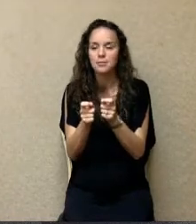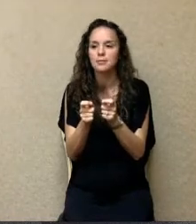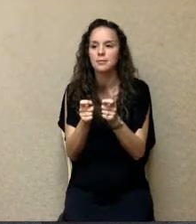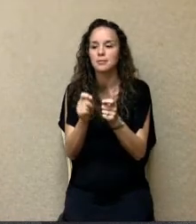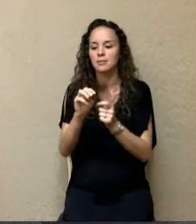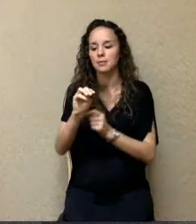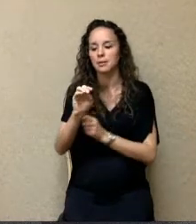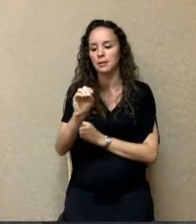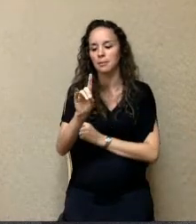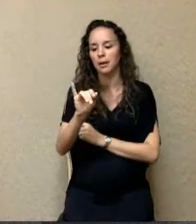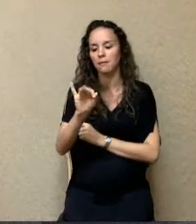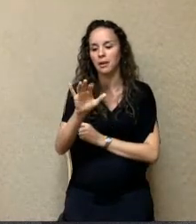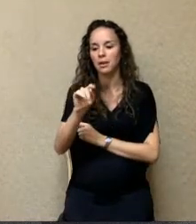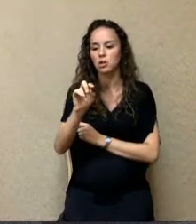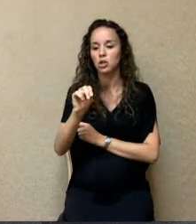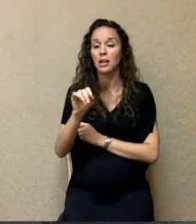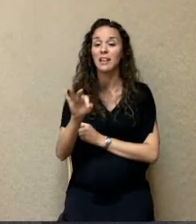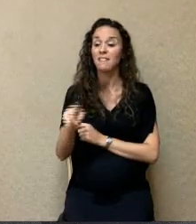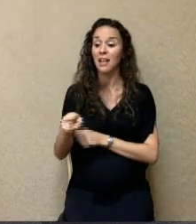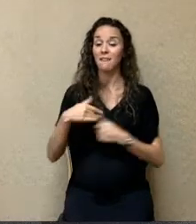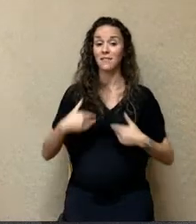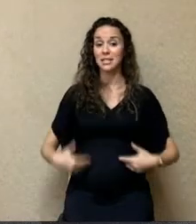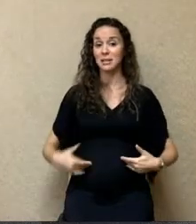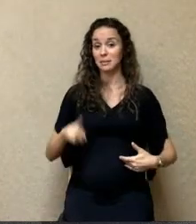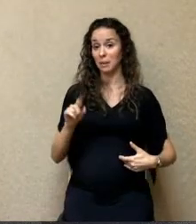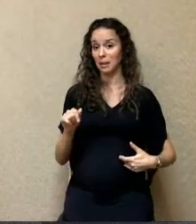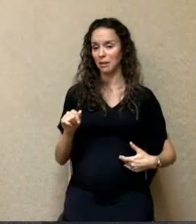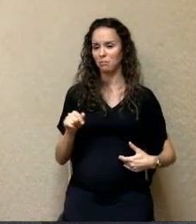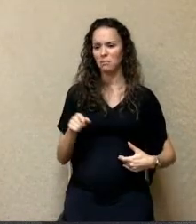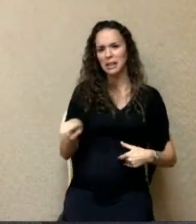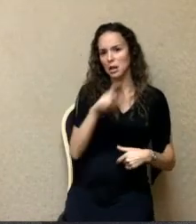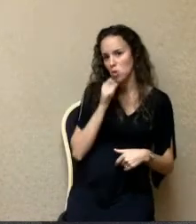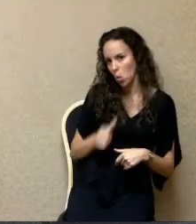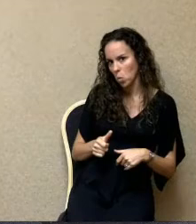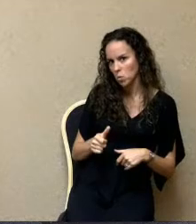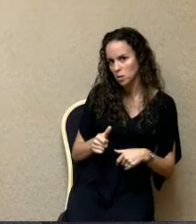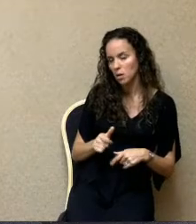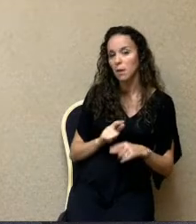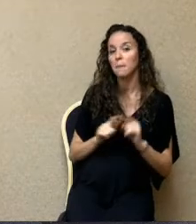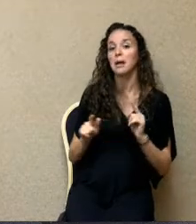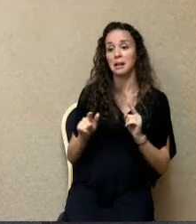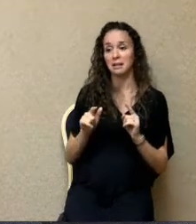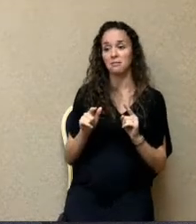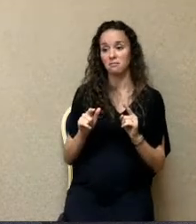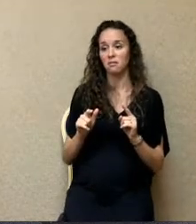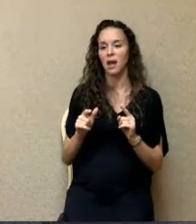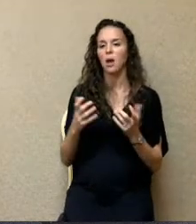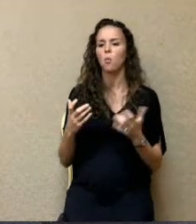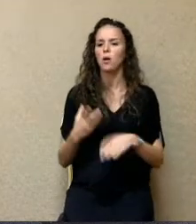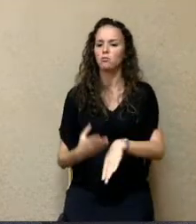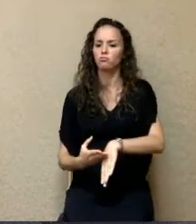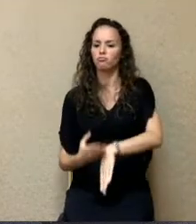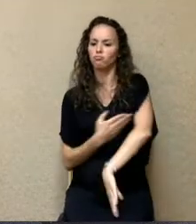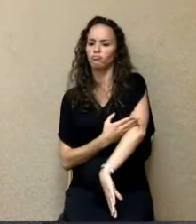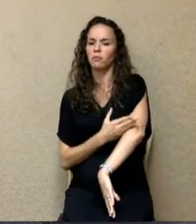maybe they would have a physical disability. They don't but what I wanted to do was to increase their independence.